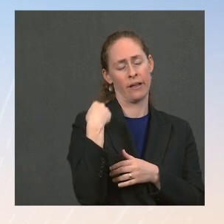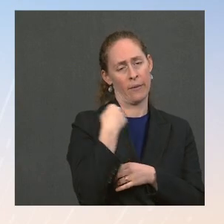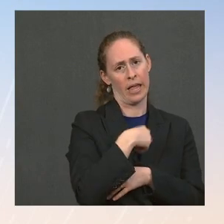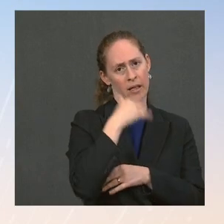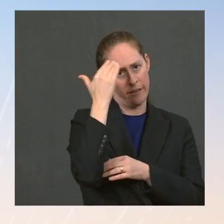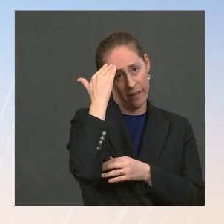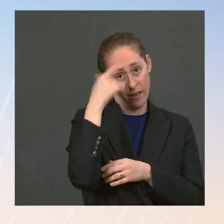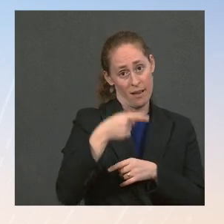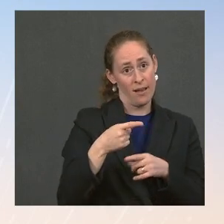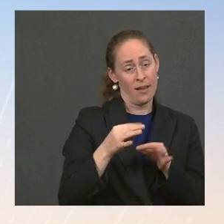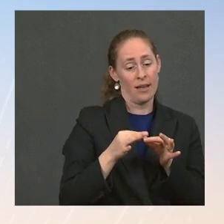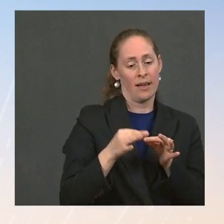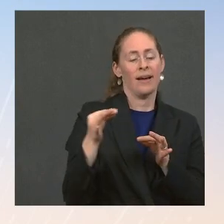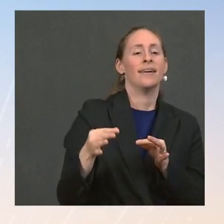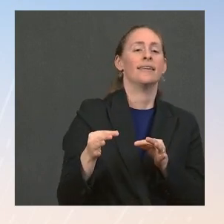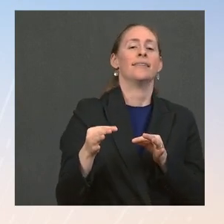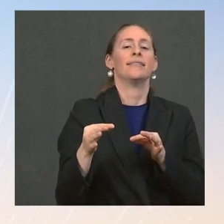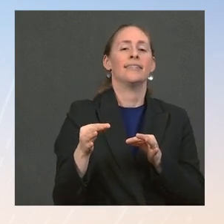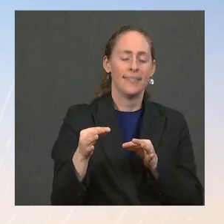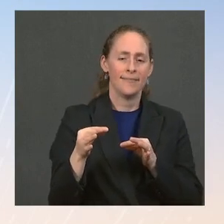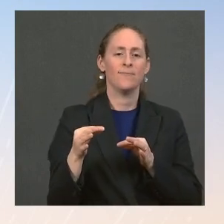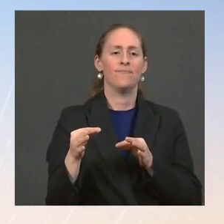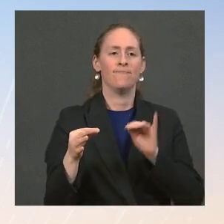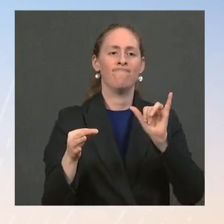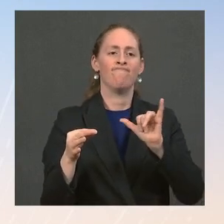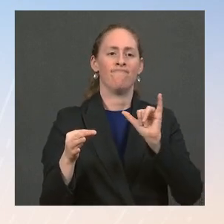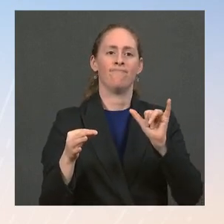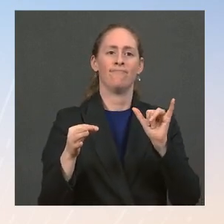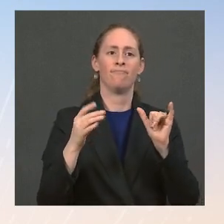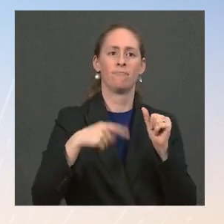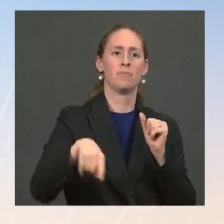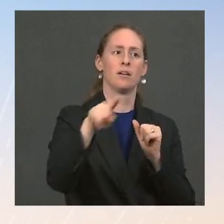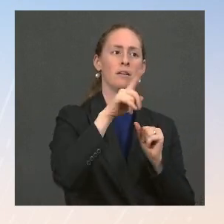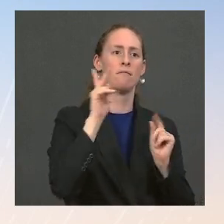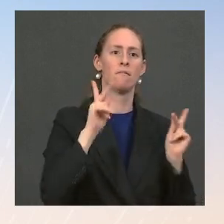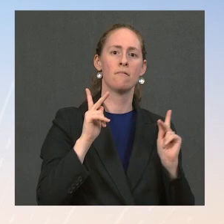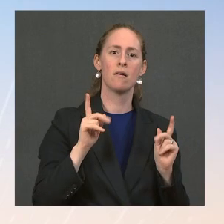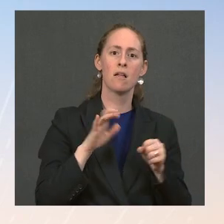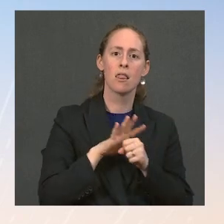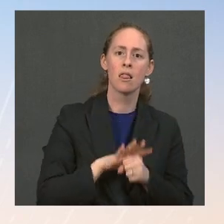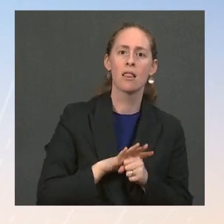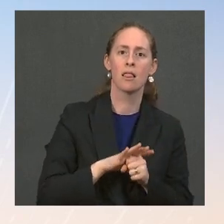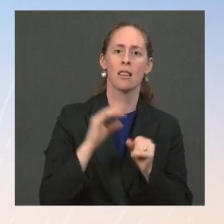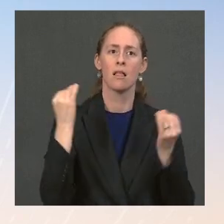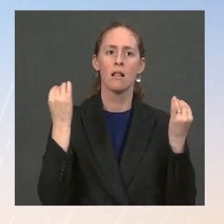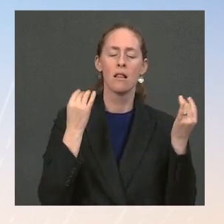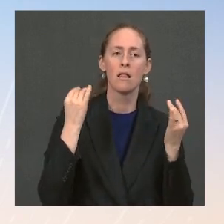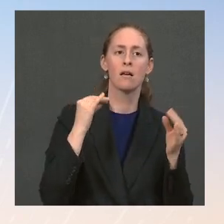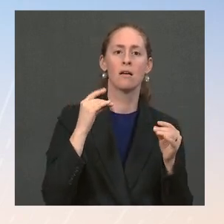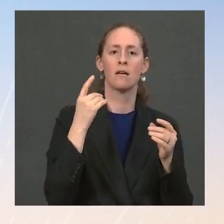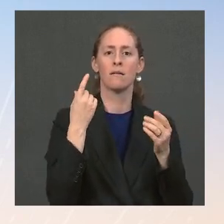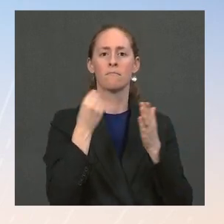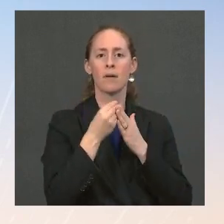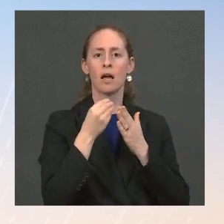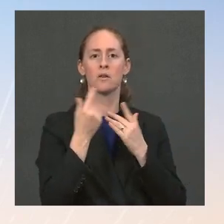where they are worrying about their retirement savings, their Social Security, payments to members of the military moving forward.